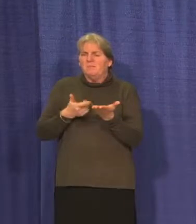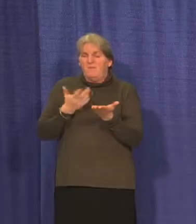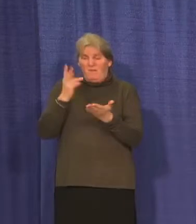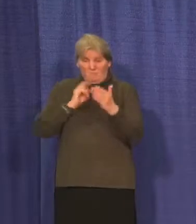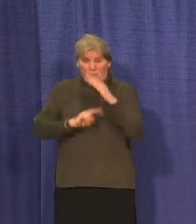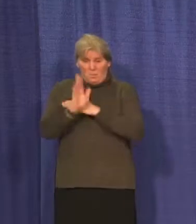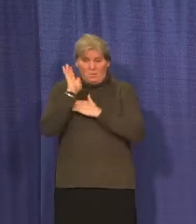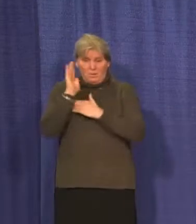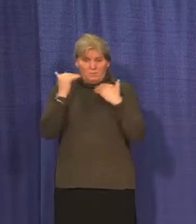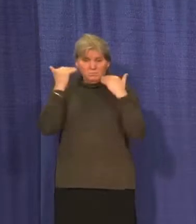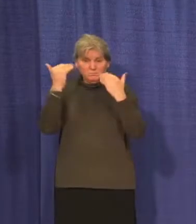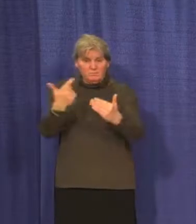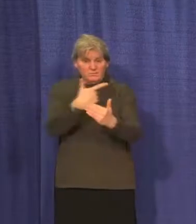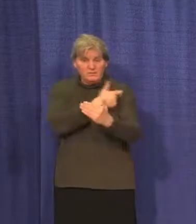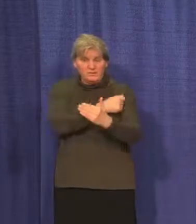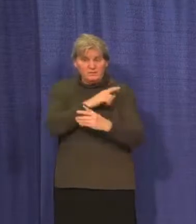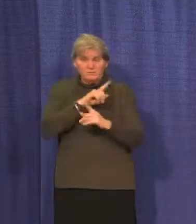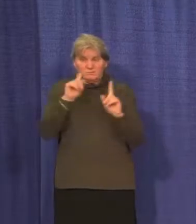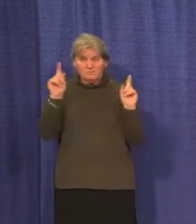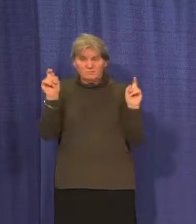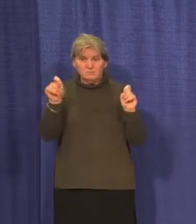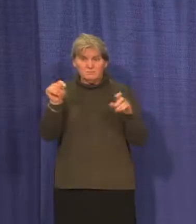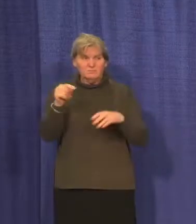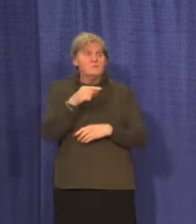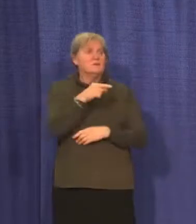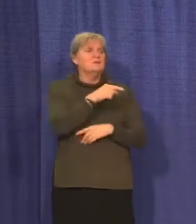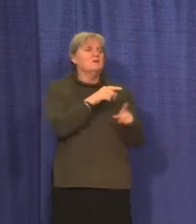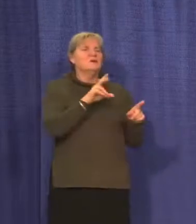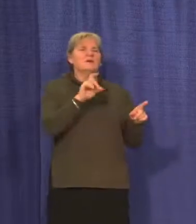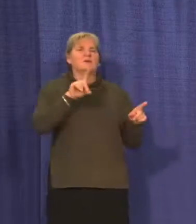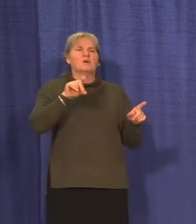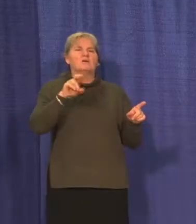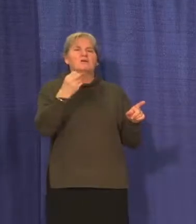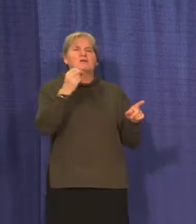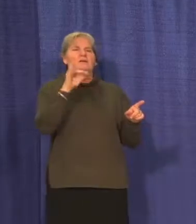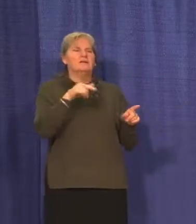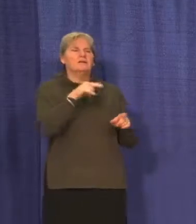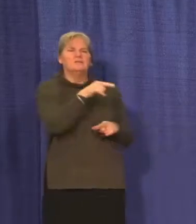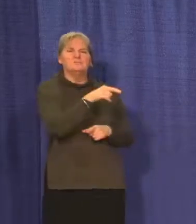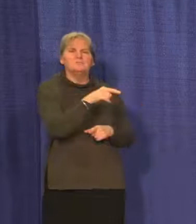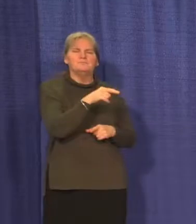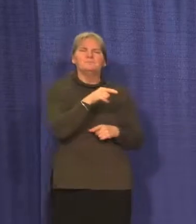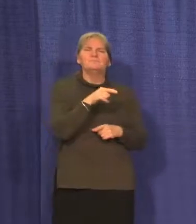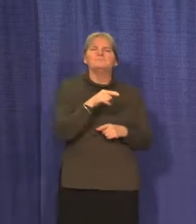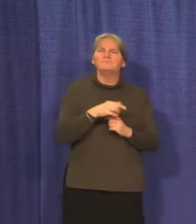vaccinated?